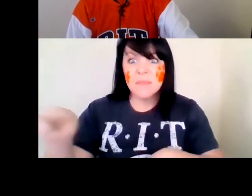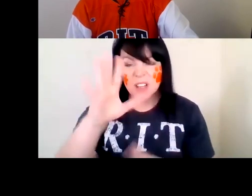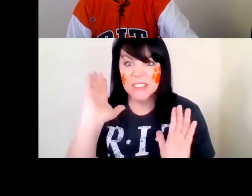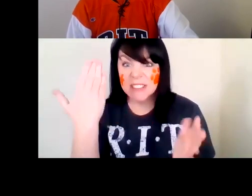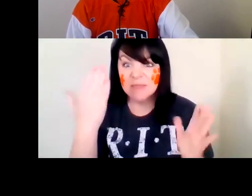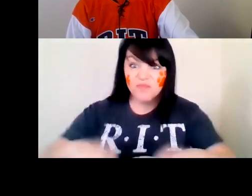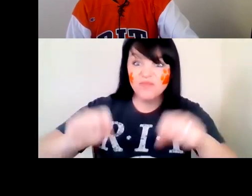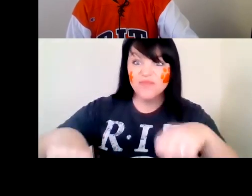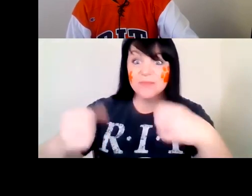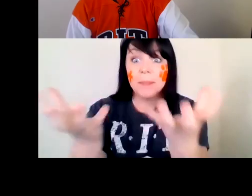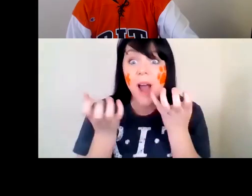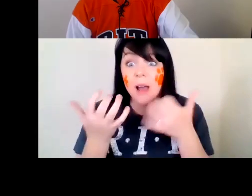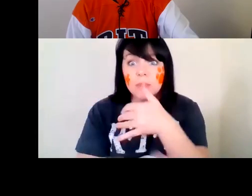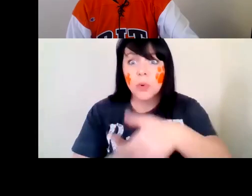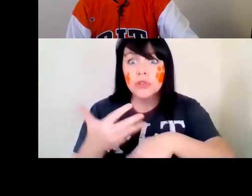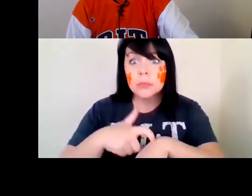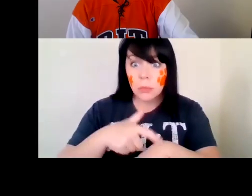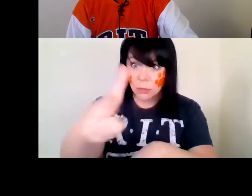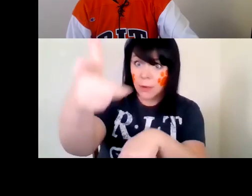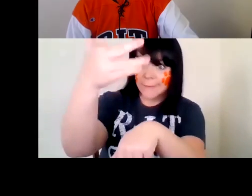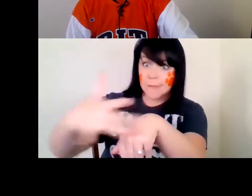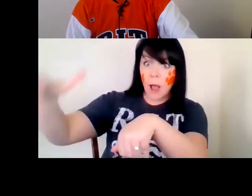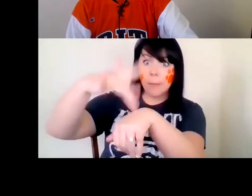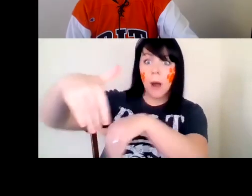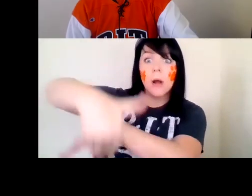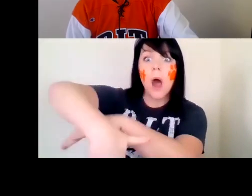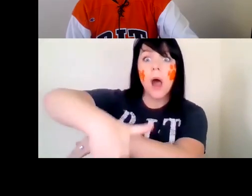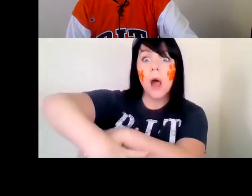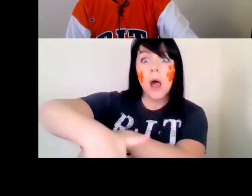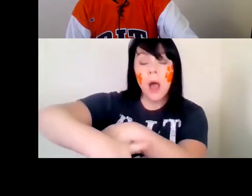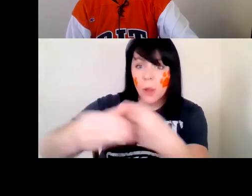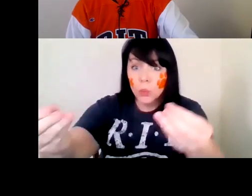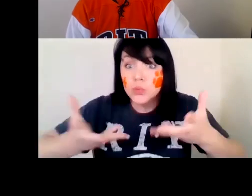which is sounds like many of you want, we want to know if you will be available at night